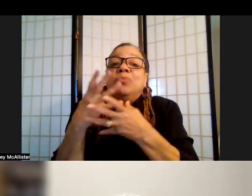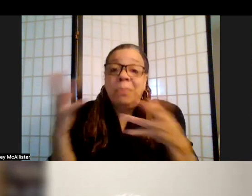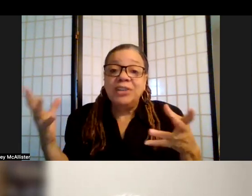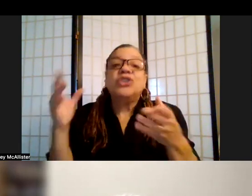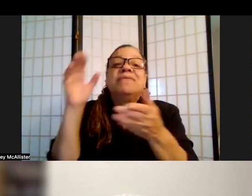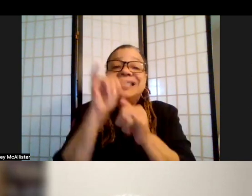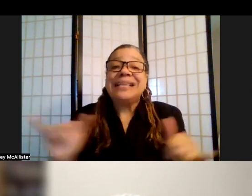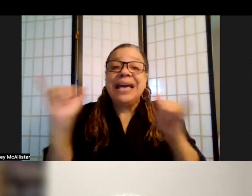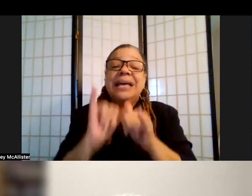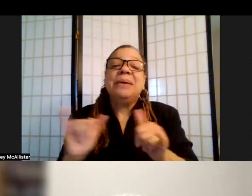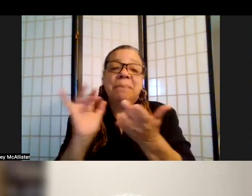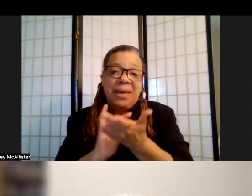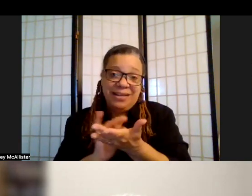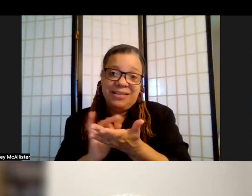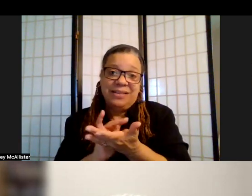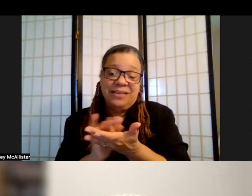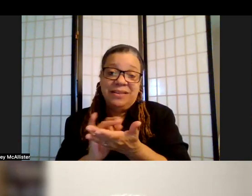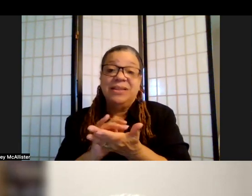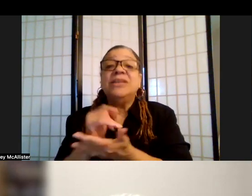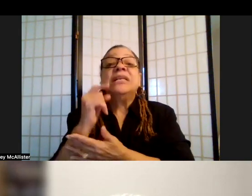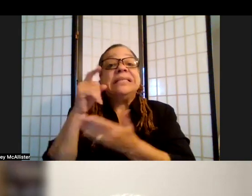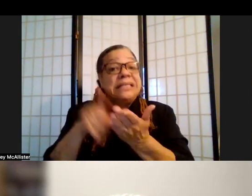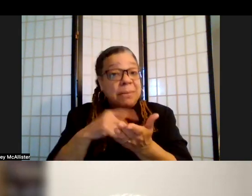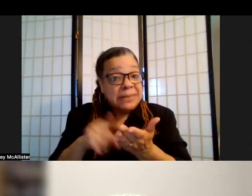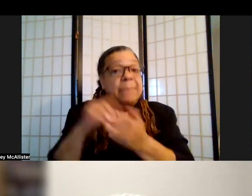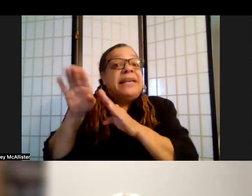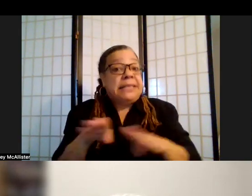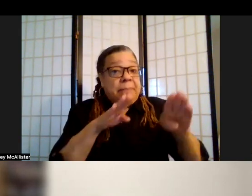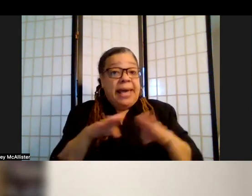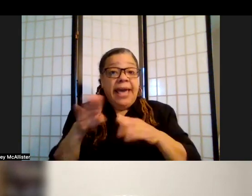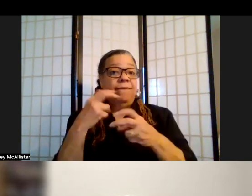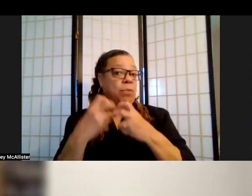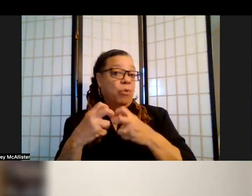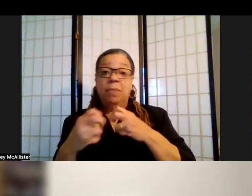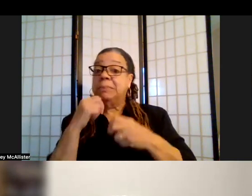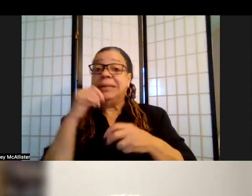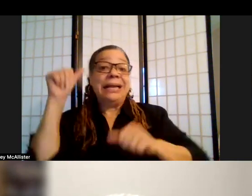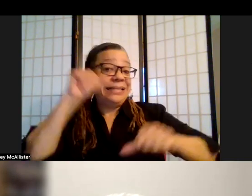that gets us there. So in some ways, it's a behavioral problem, not purely a scientific problem. So that's something that we have